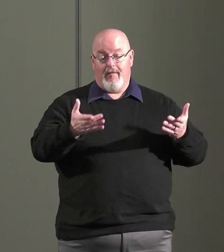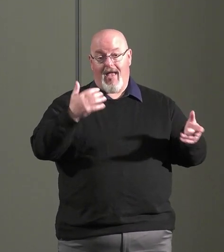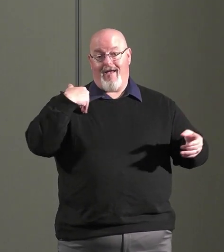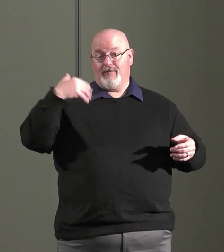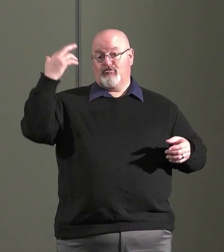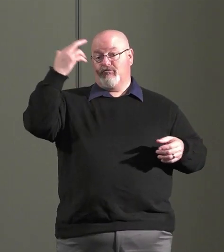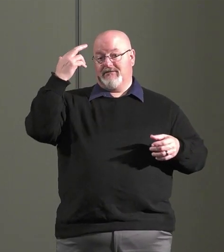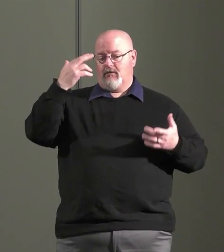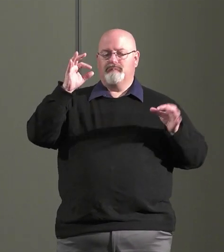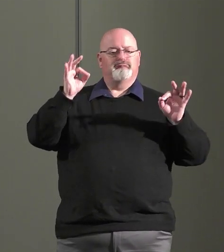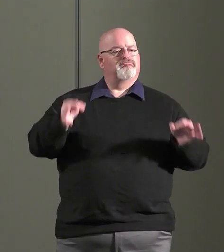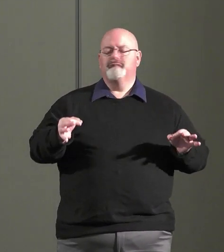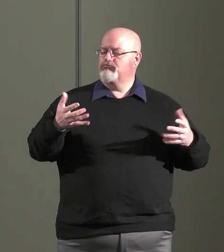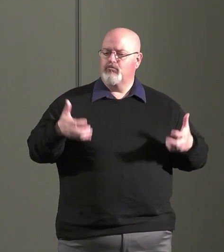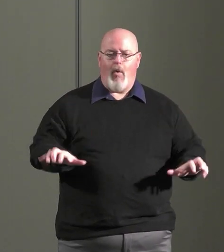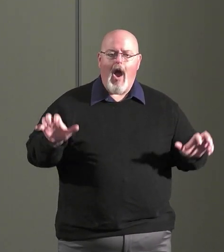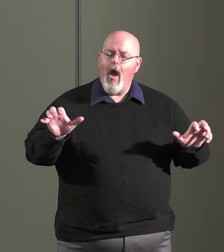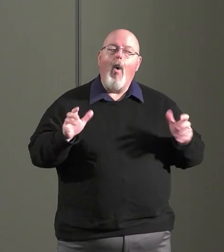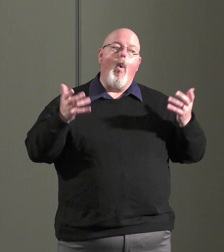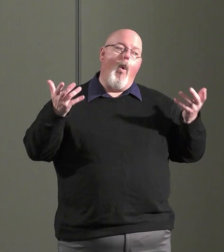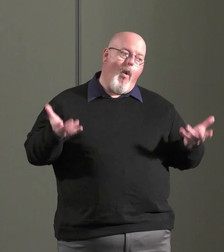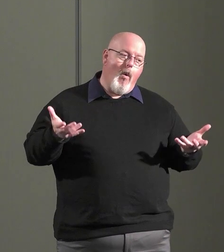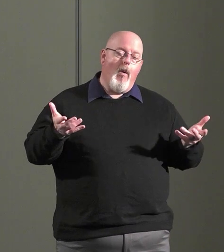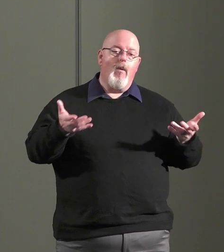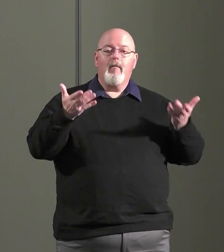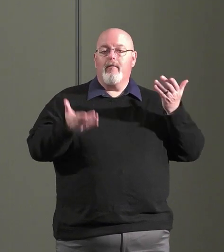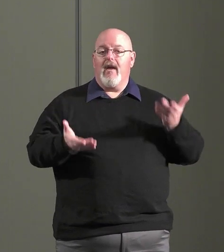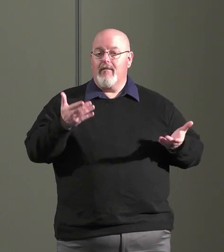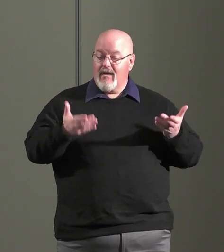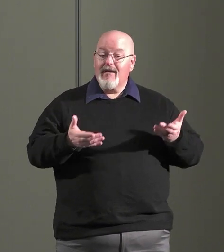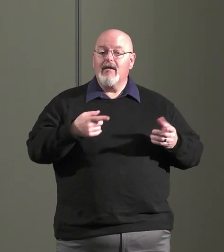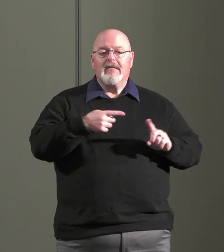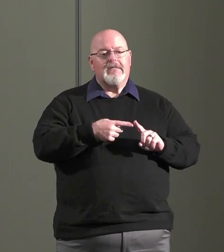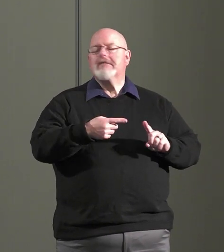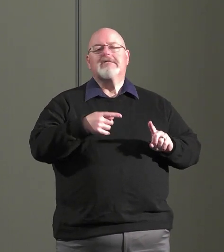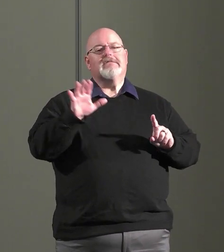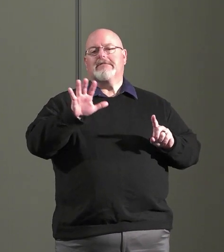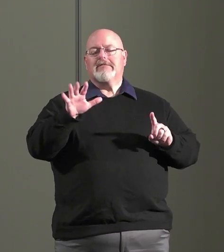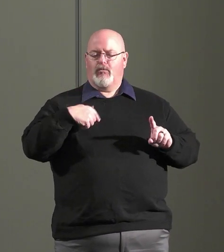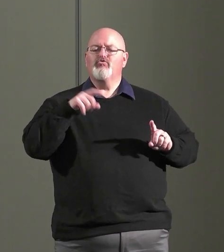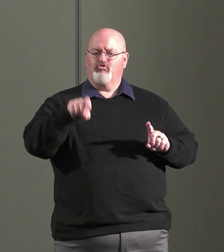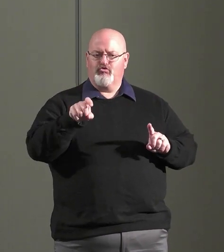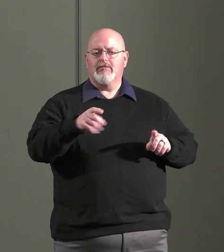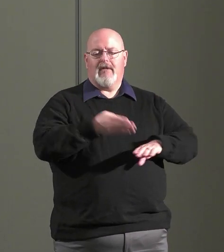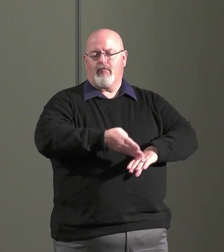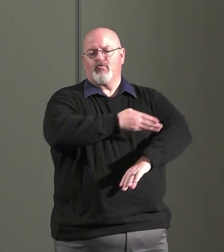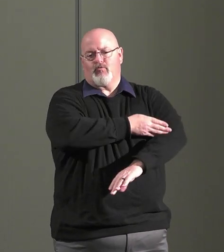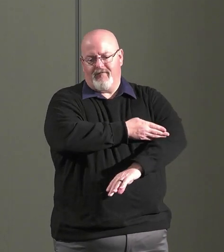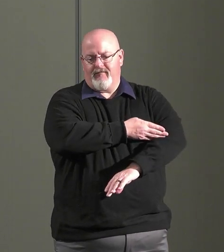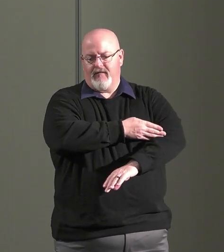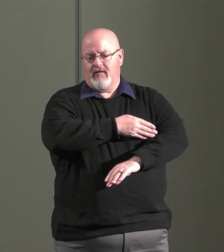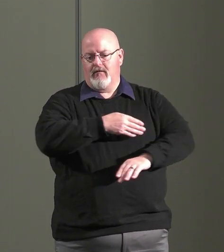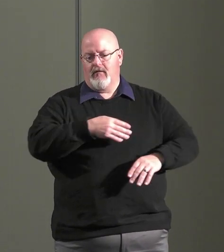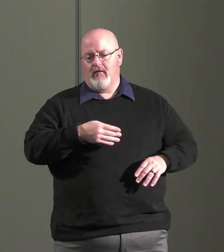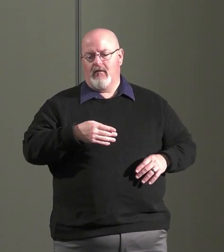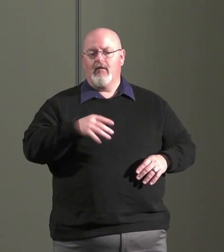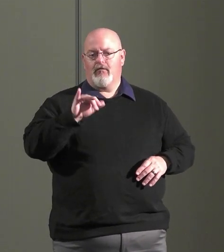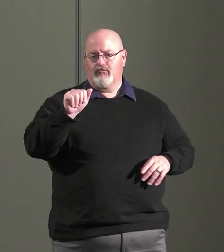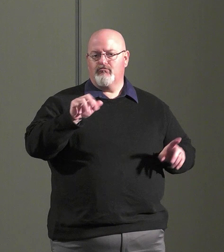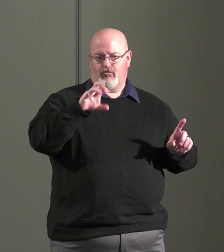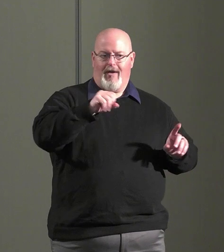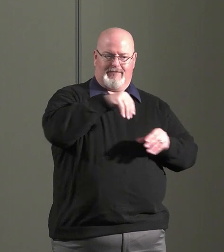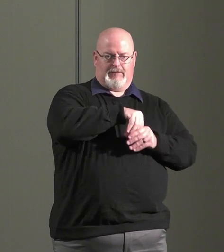decided not to do it. Or maybe it was a fact we should improve in JAWS and announce it in